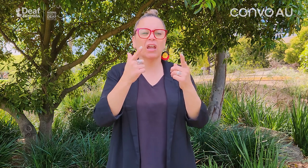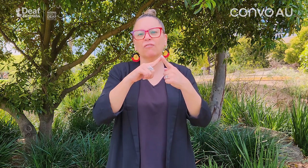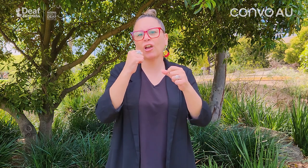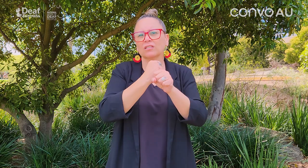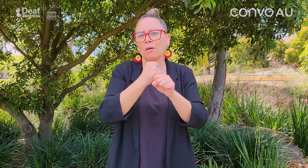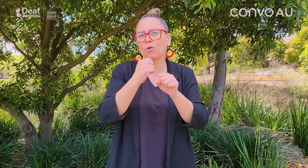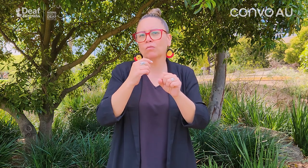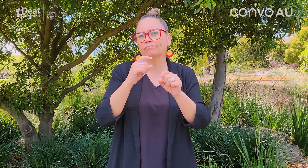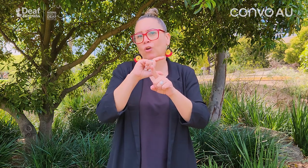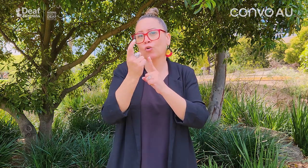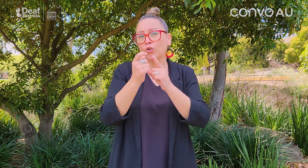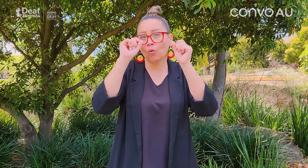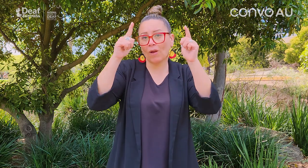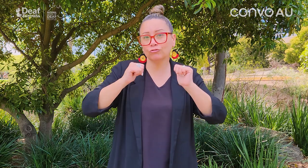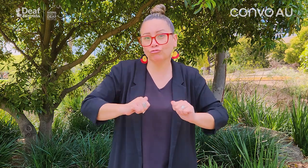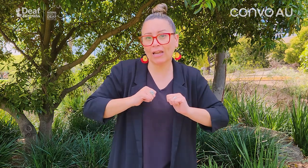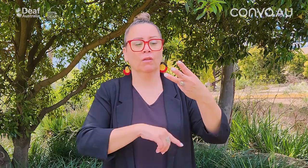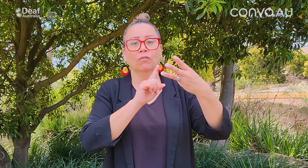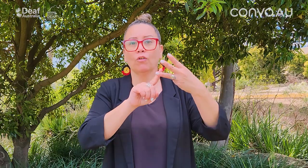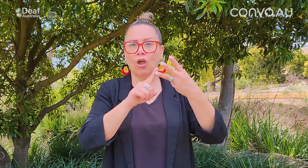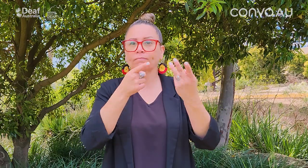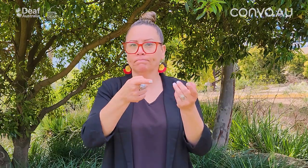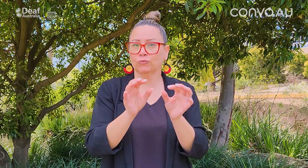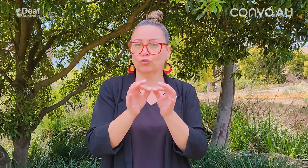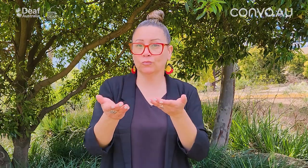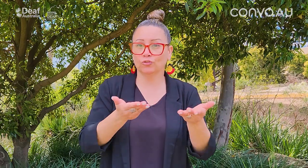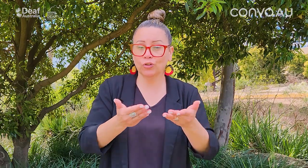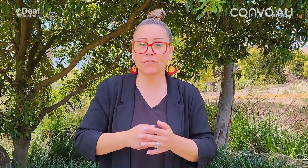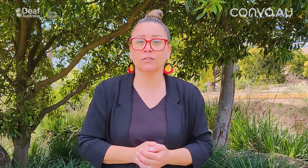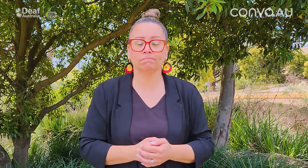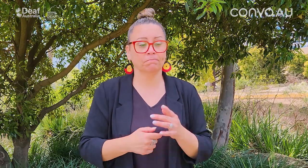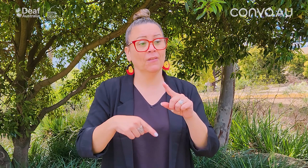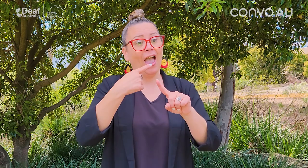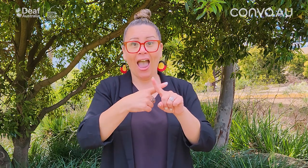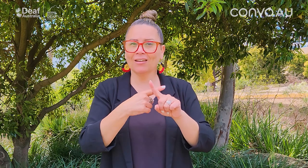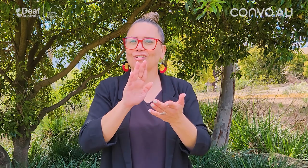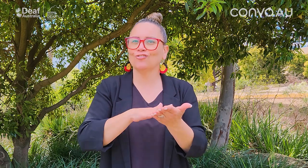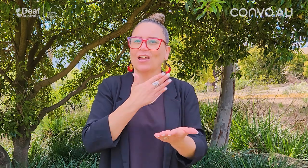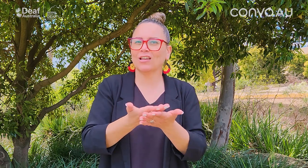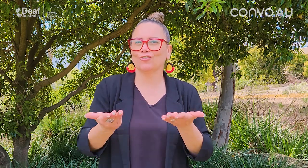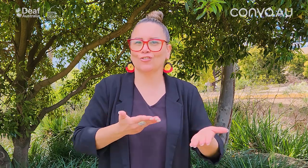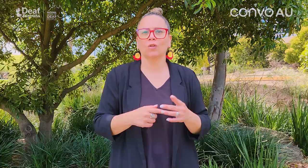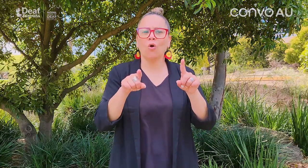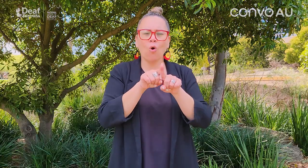for example: cultural awareness training. We also provide interpreting services and translation services.